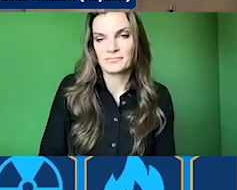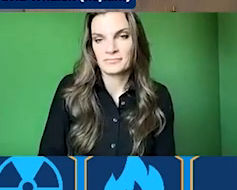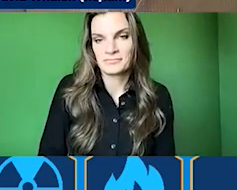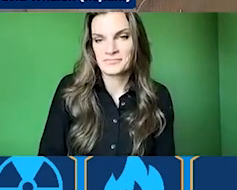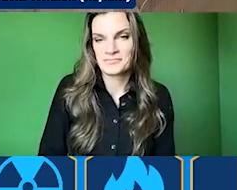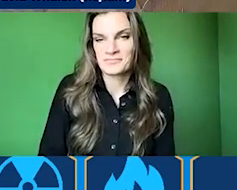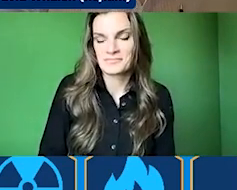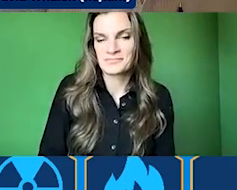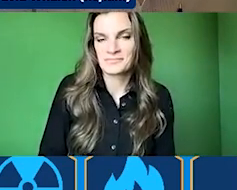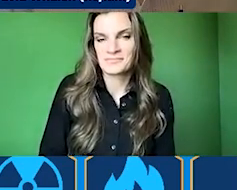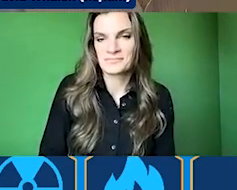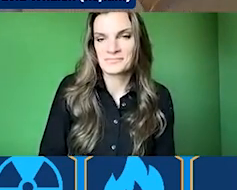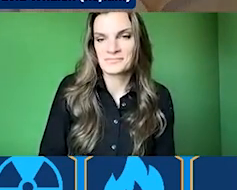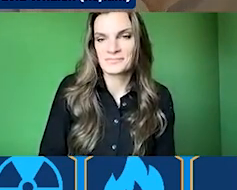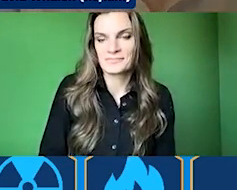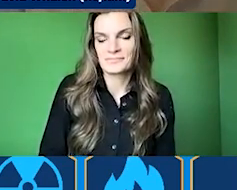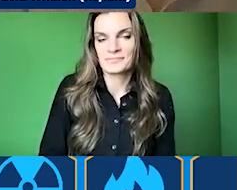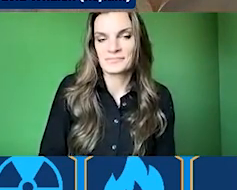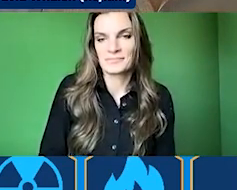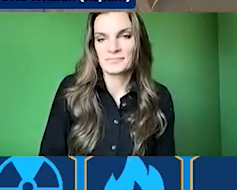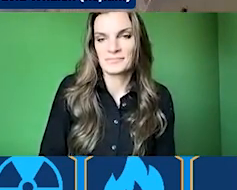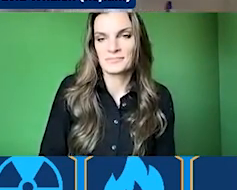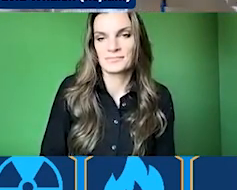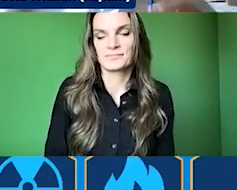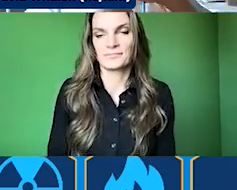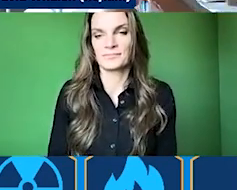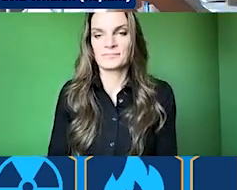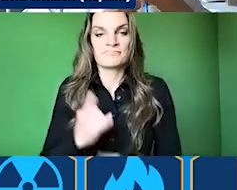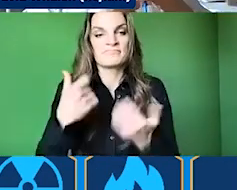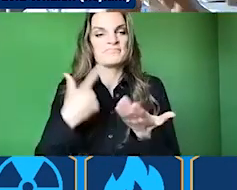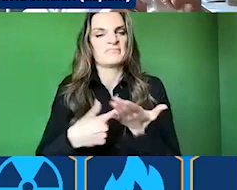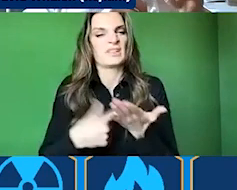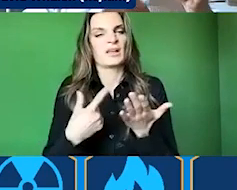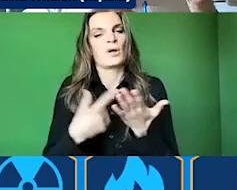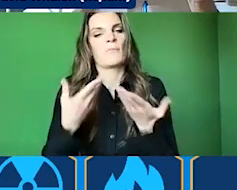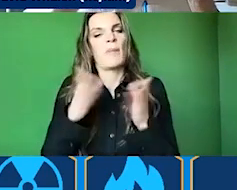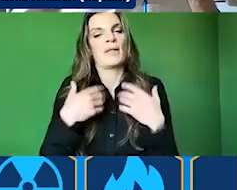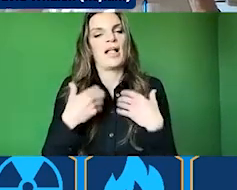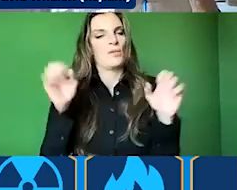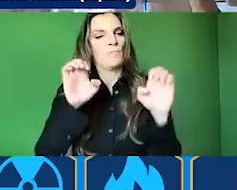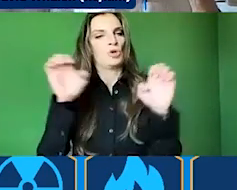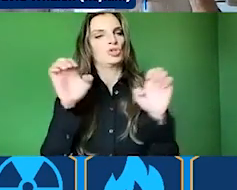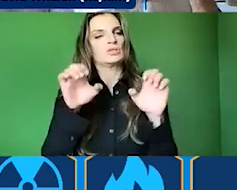little bit to talk about basics of public health emergencies. I apologize if this is well-known